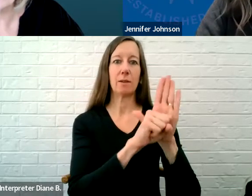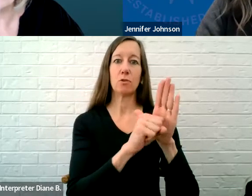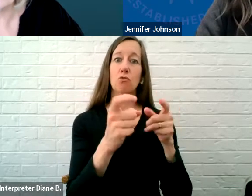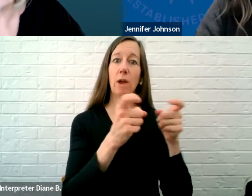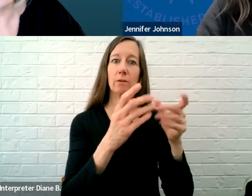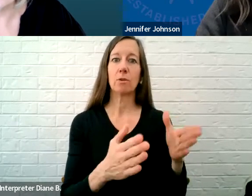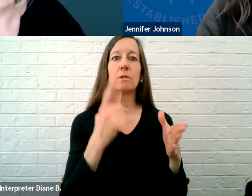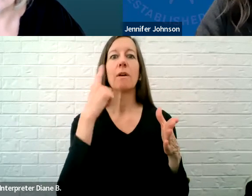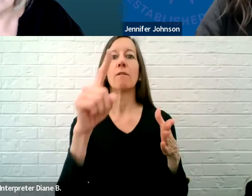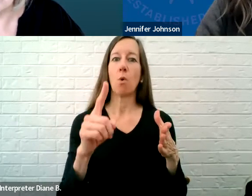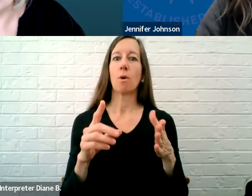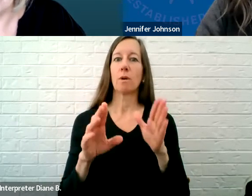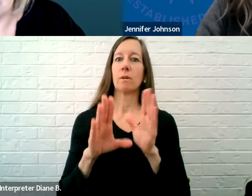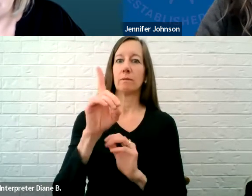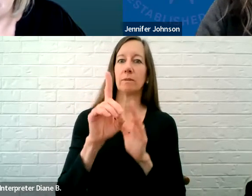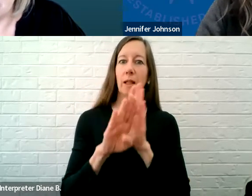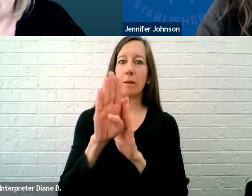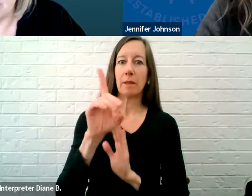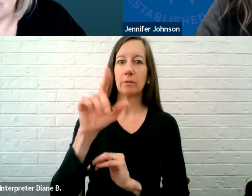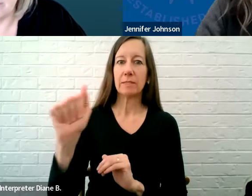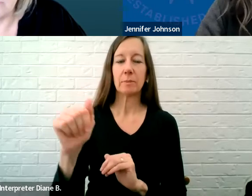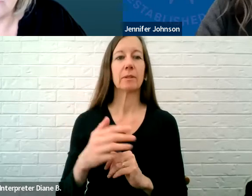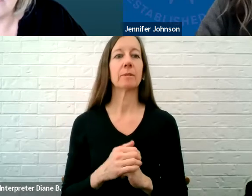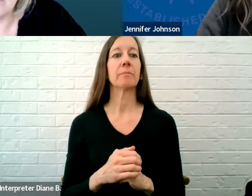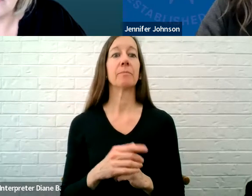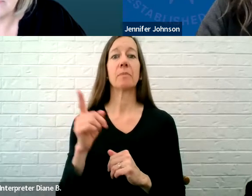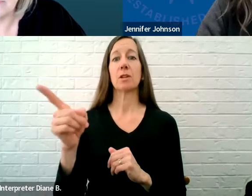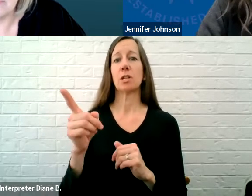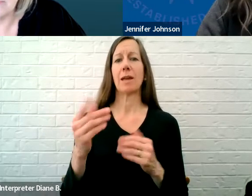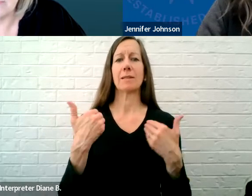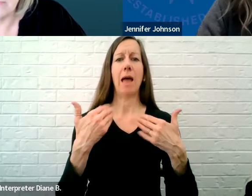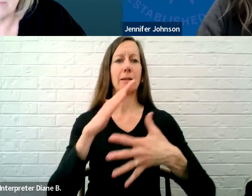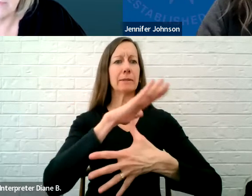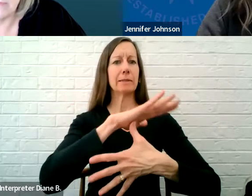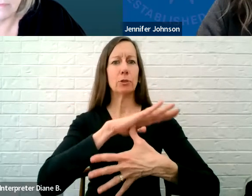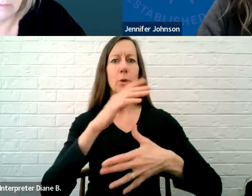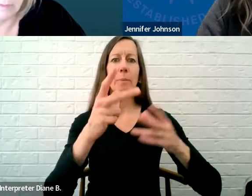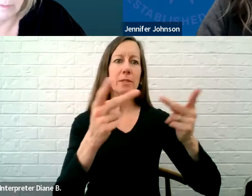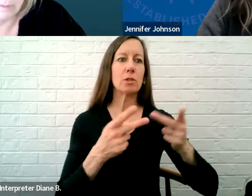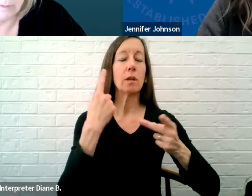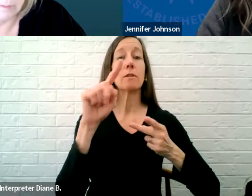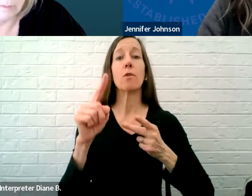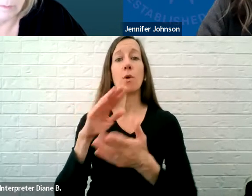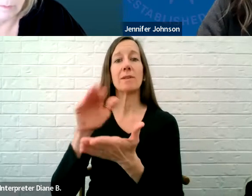Mary has been a consultant to State governments, and has held senior positions with the centers for Medicare and Medicaid services.